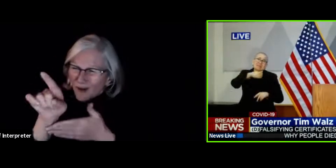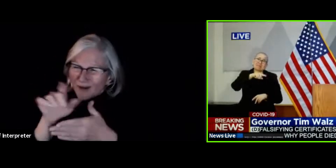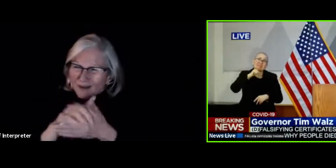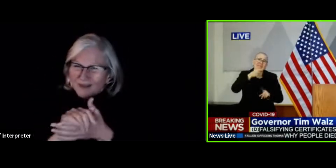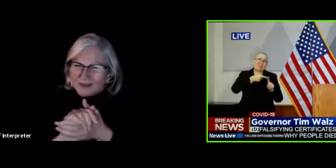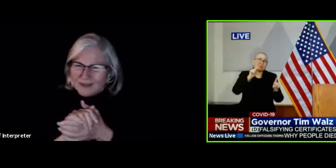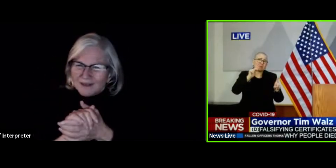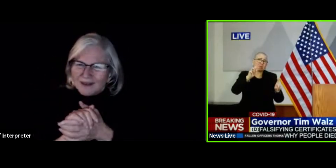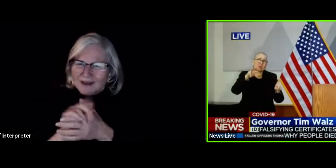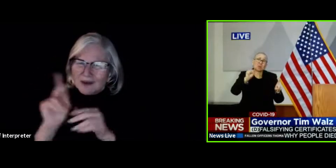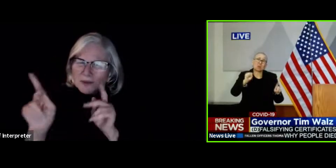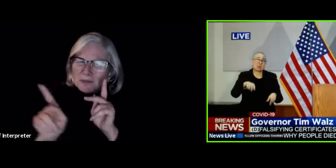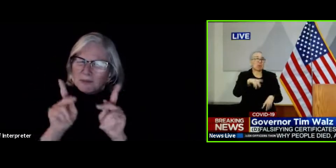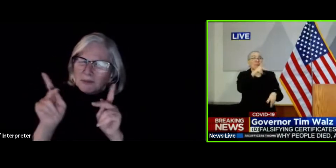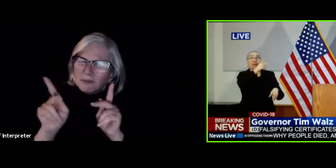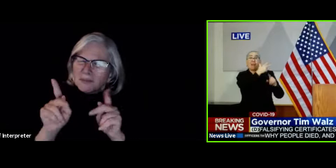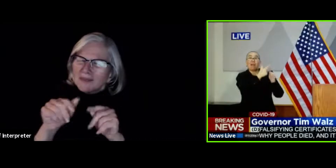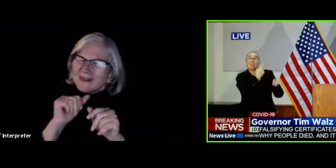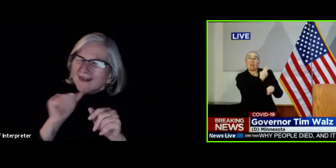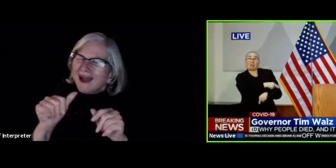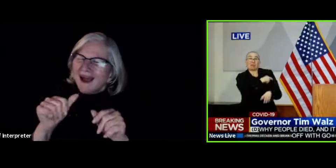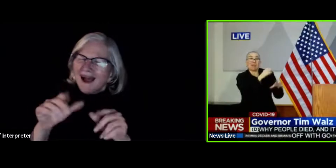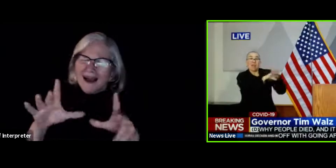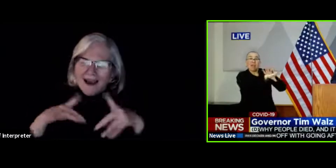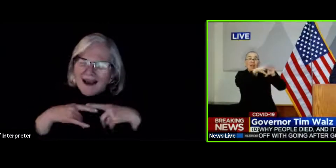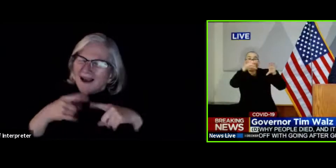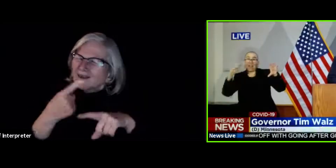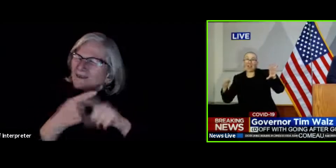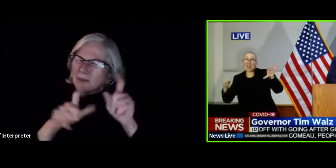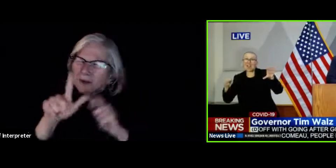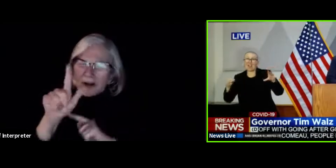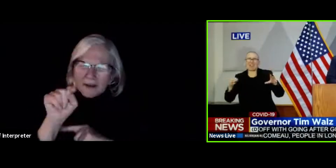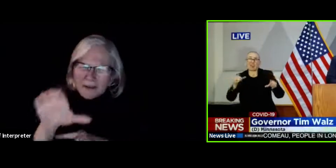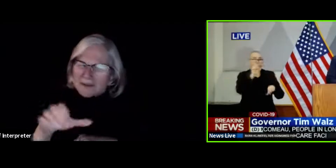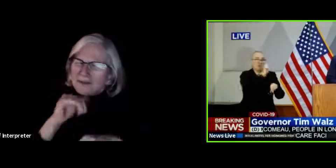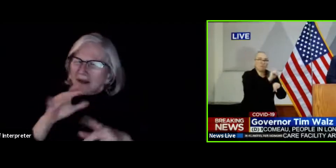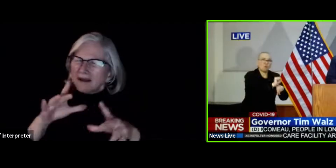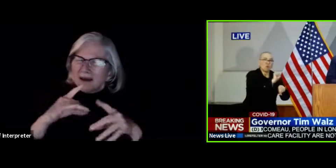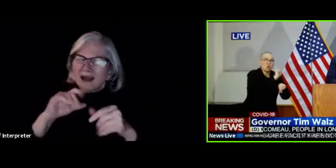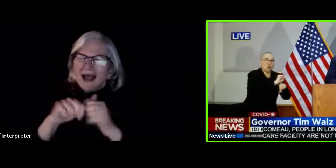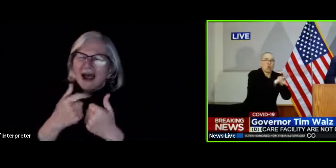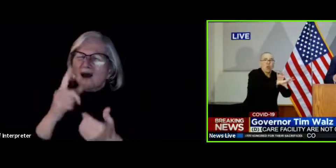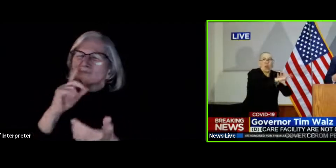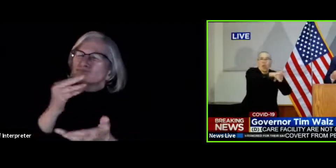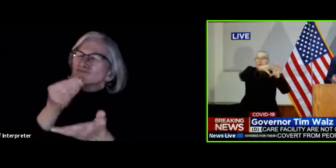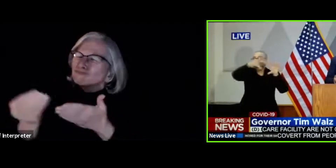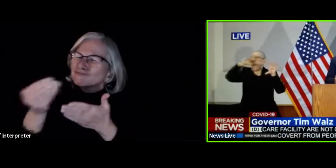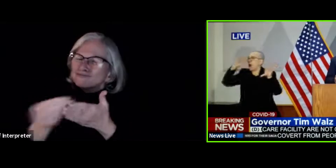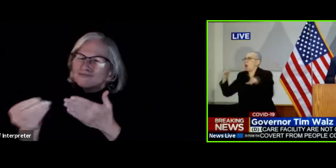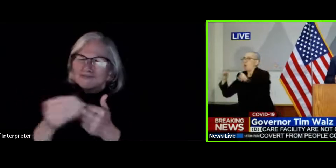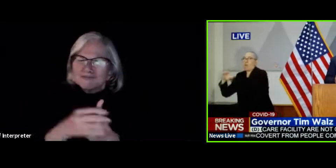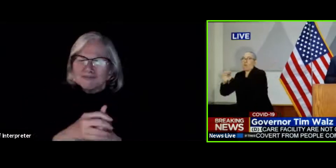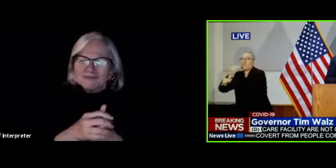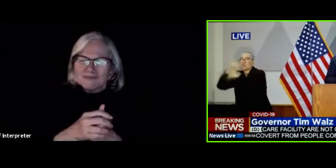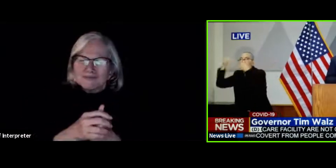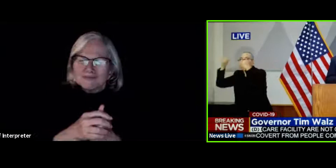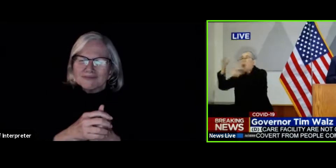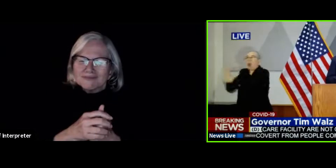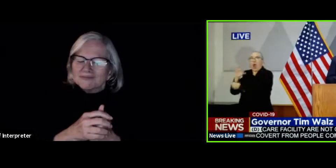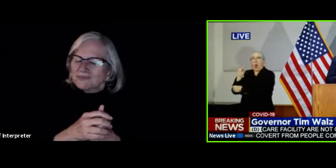IT FROM THEIR WORKERS IN THE COMMUNITY WHEN THEY STOP BY TO PICK UP FOODS OR THINGS LIKE THAT. BUT THOSE TYPES OF THINGS UNDERMINE THE FAITH